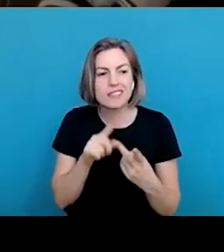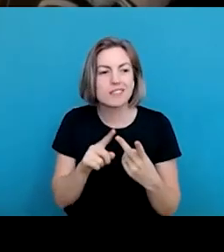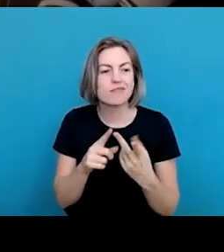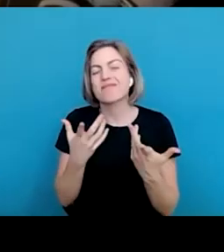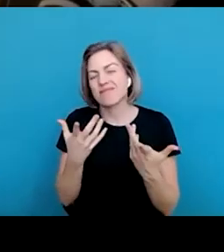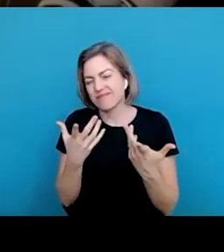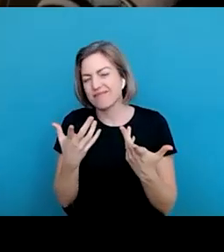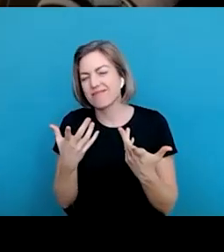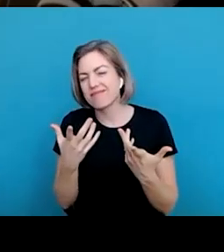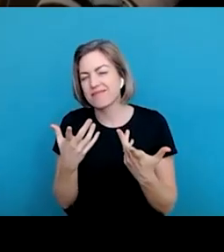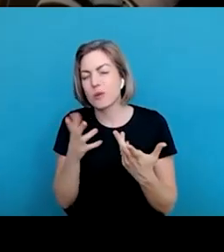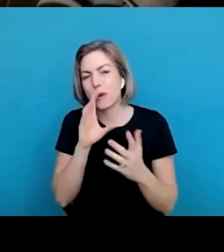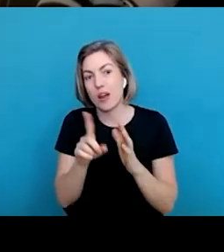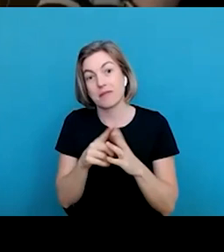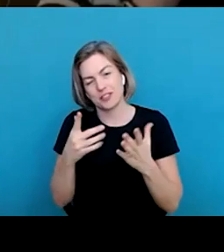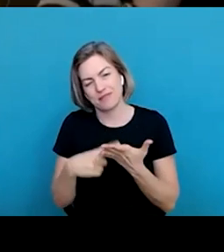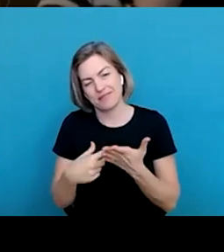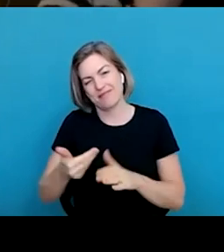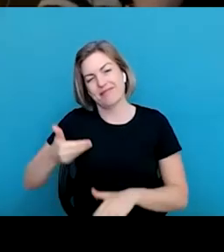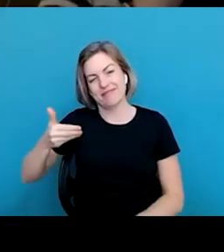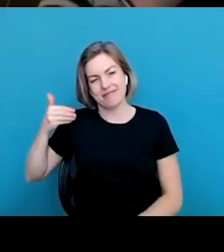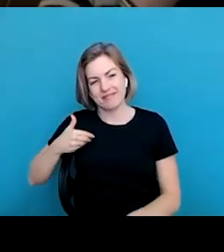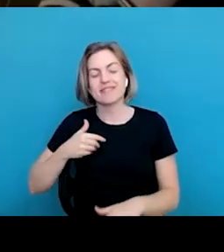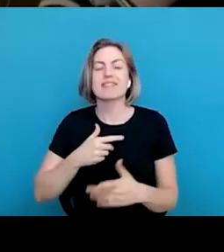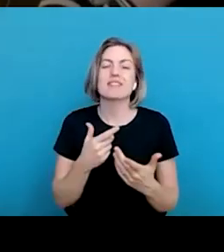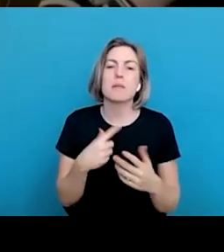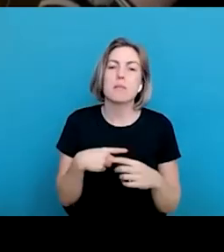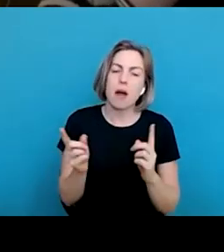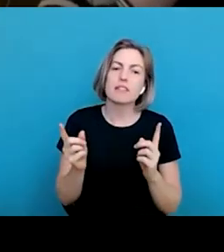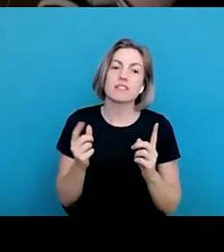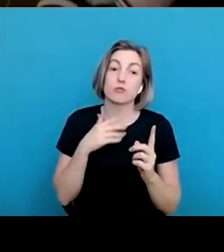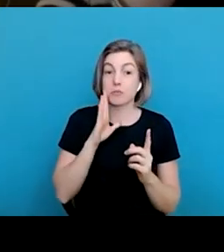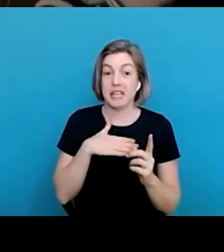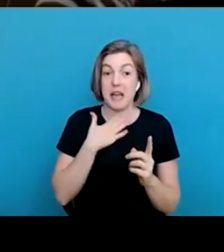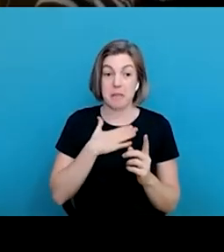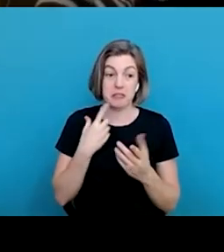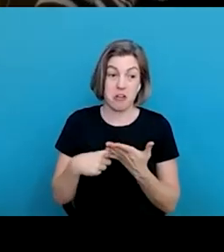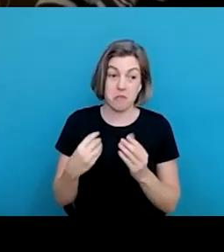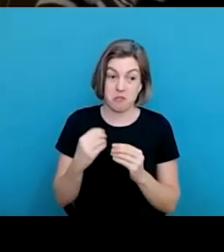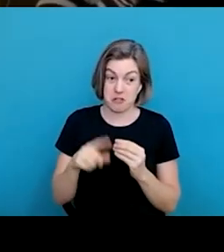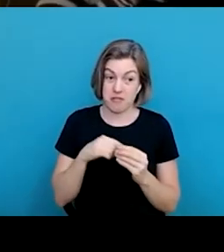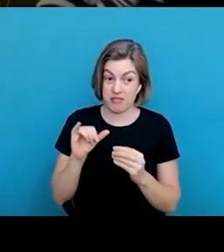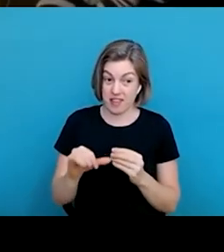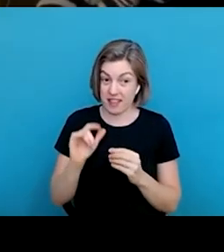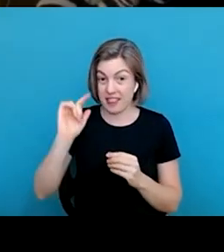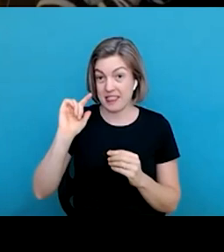up that we will discuss a lot in the prior panels as well. But I would be happy to talk more about them later in this panel.